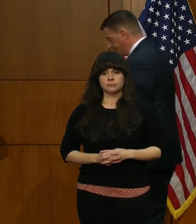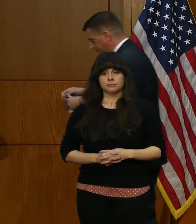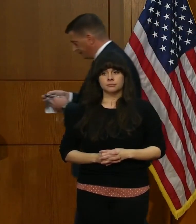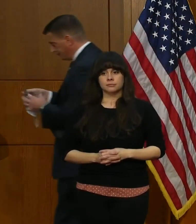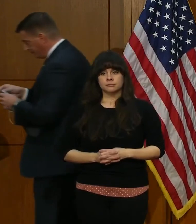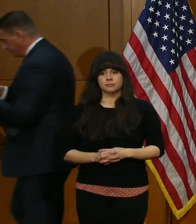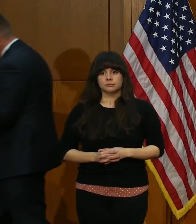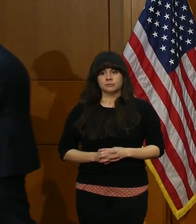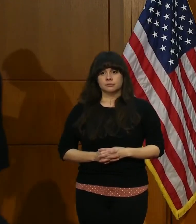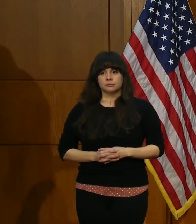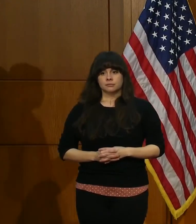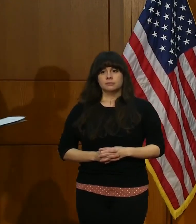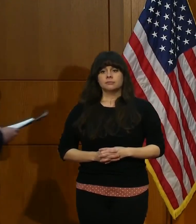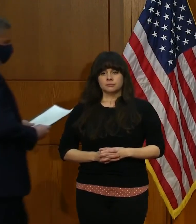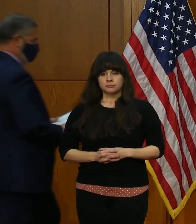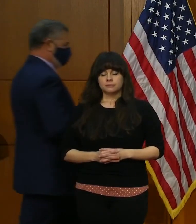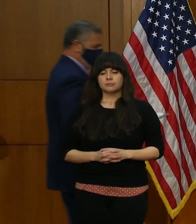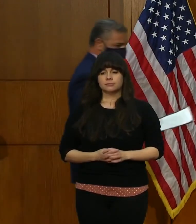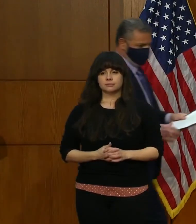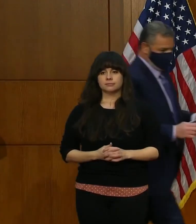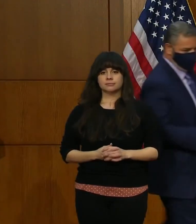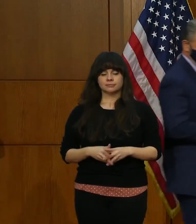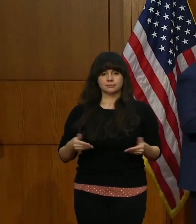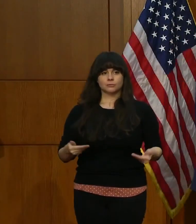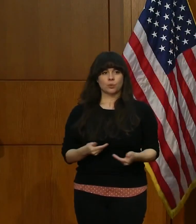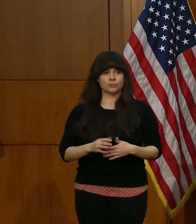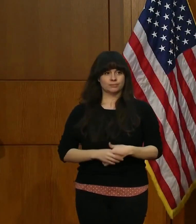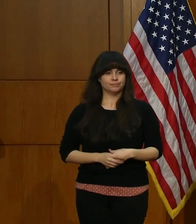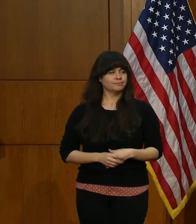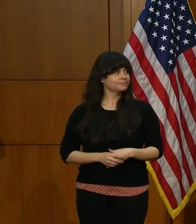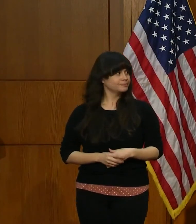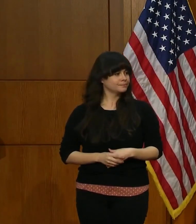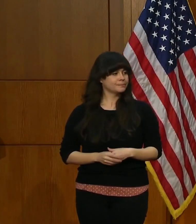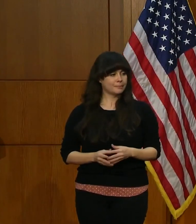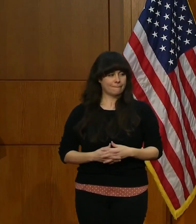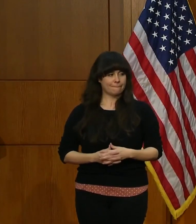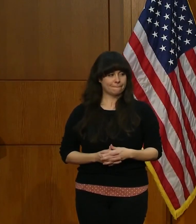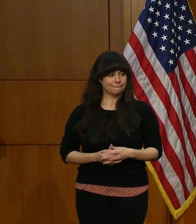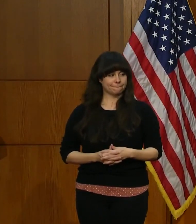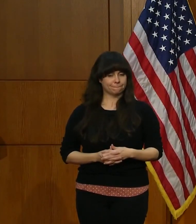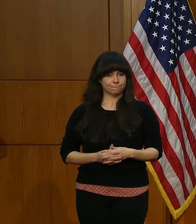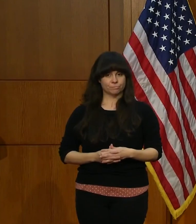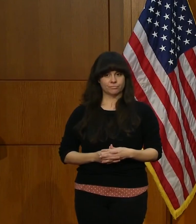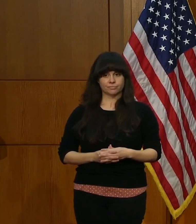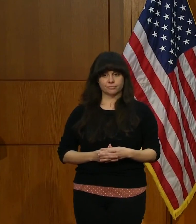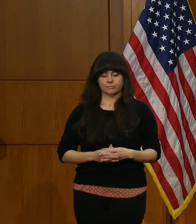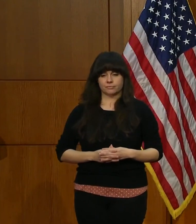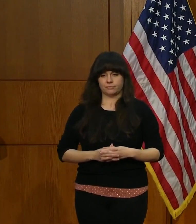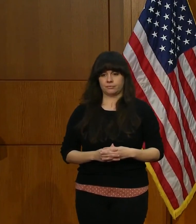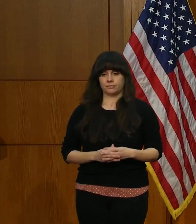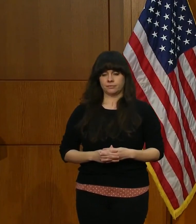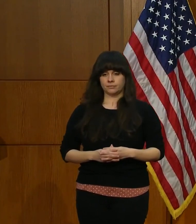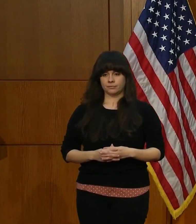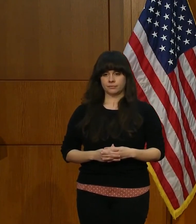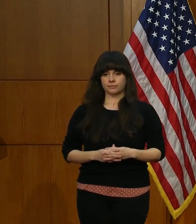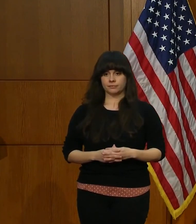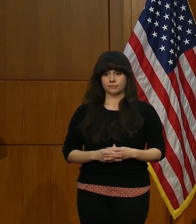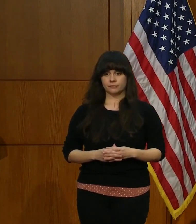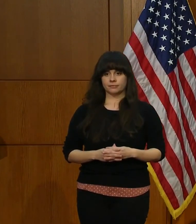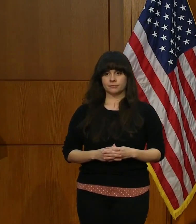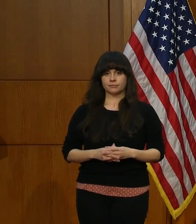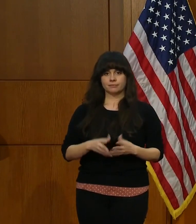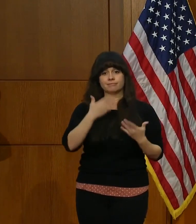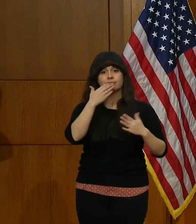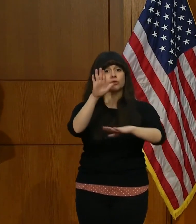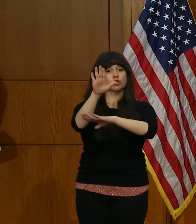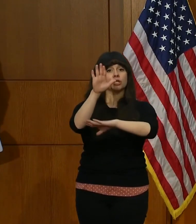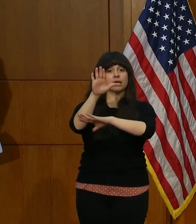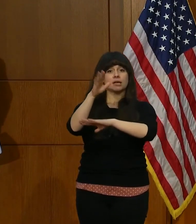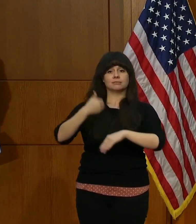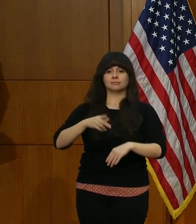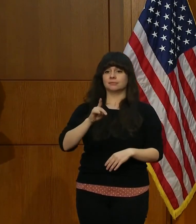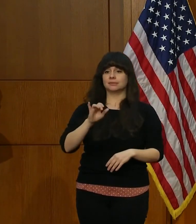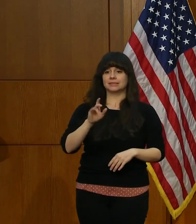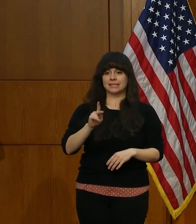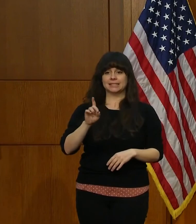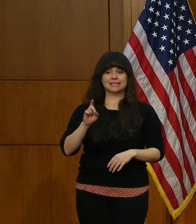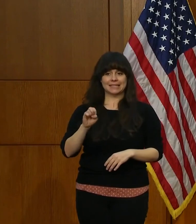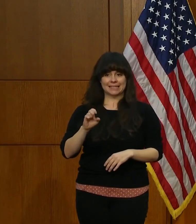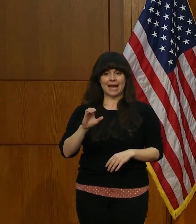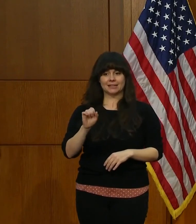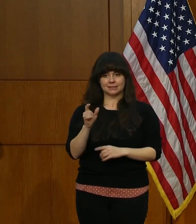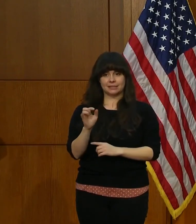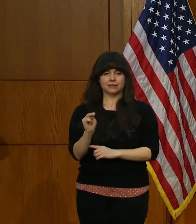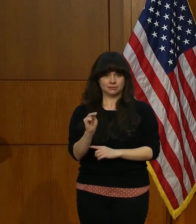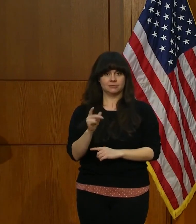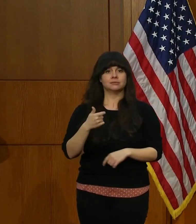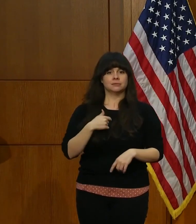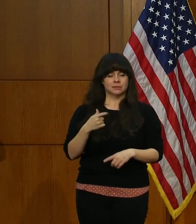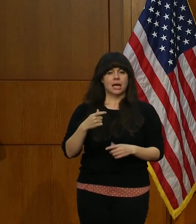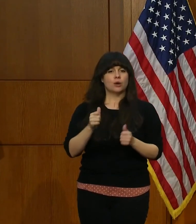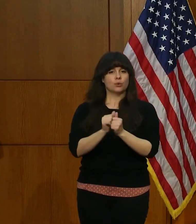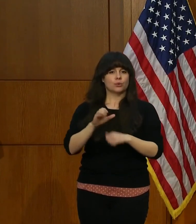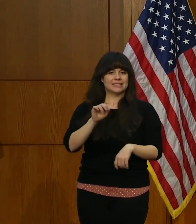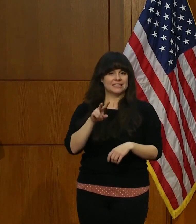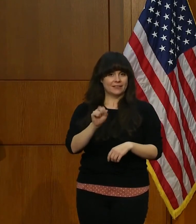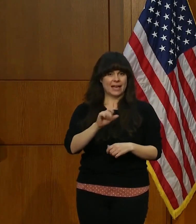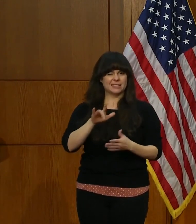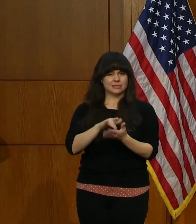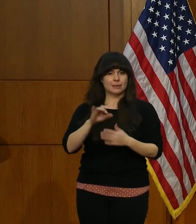OSHA. GOOD AFTERNOON DICK TO